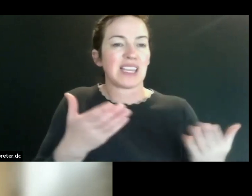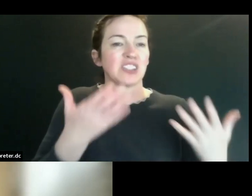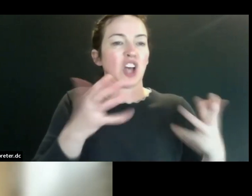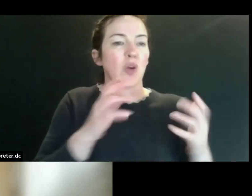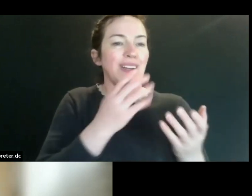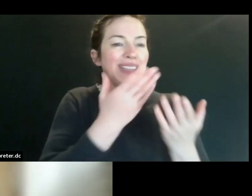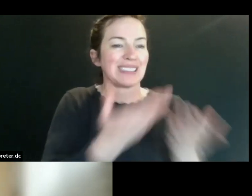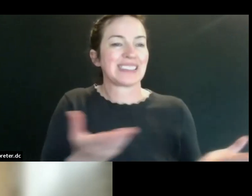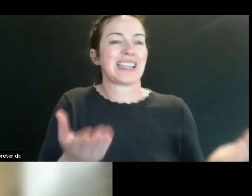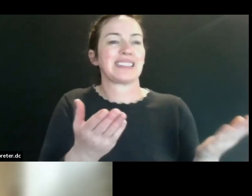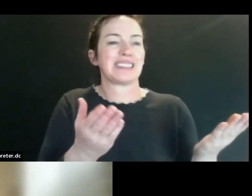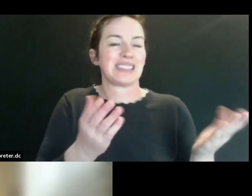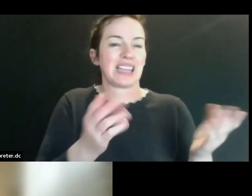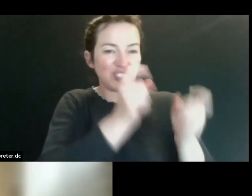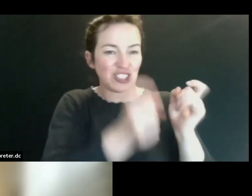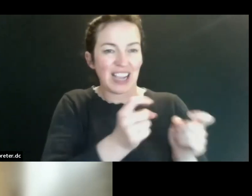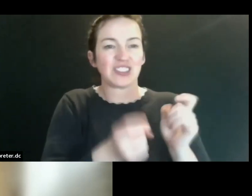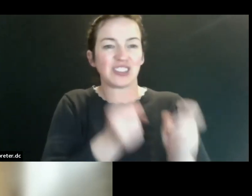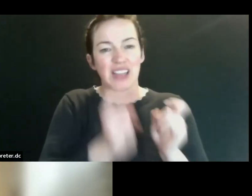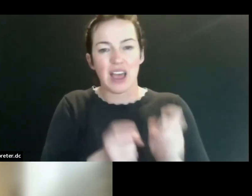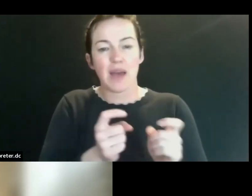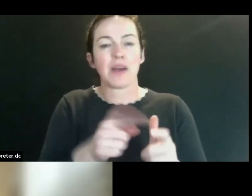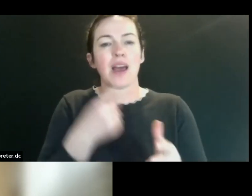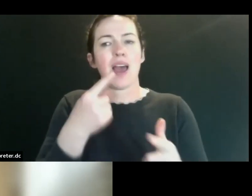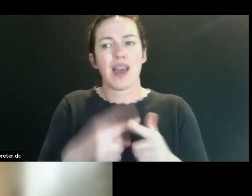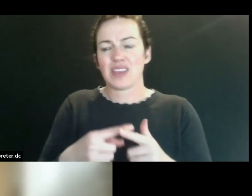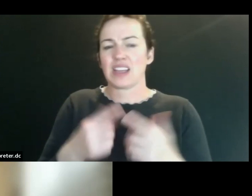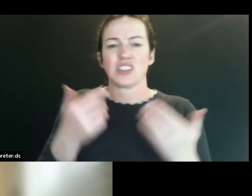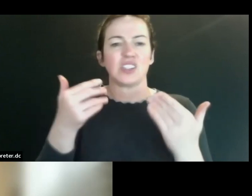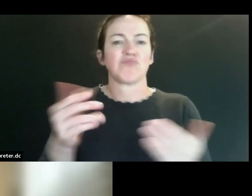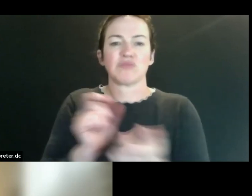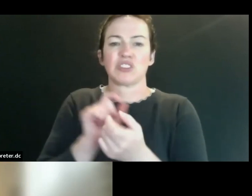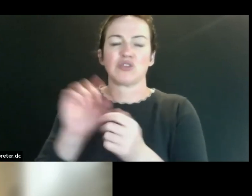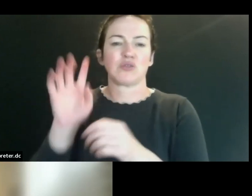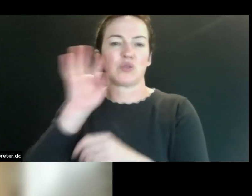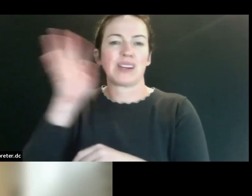existing things and adapting them, and then creating new things. That's what I struggle